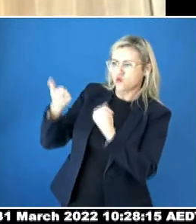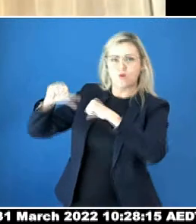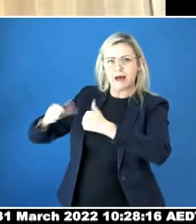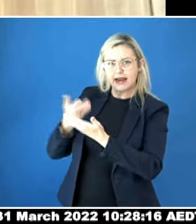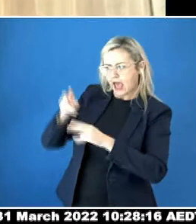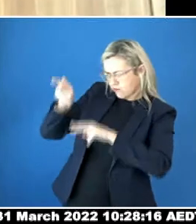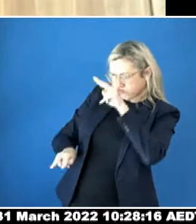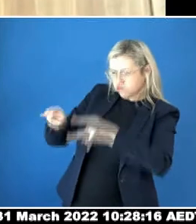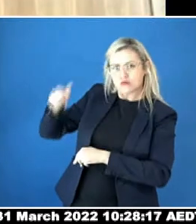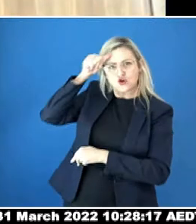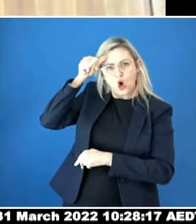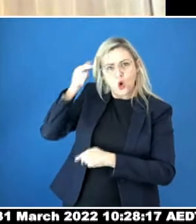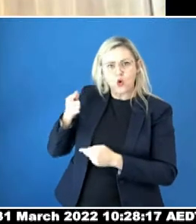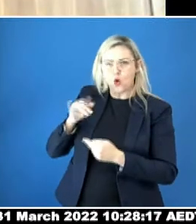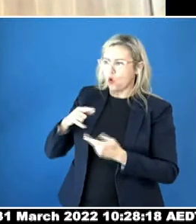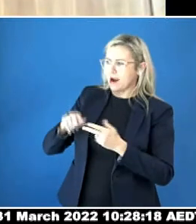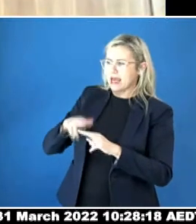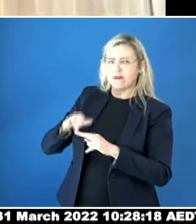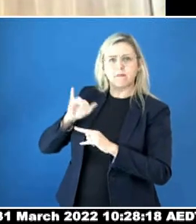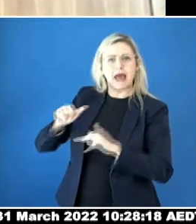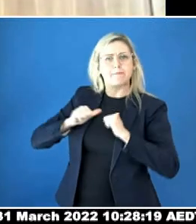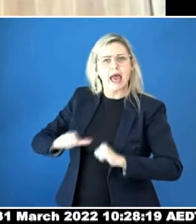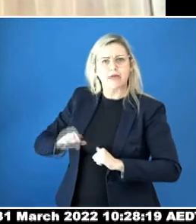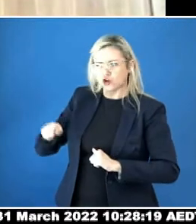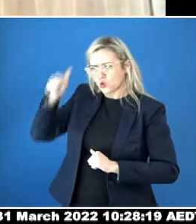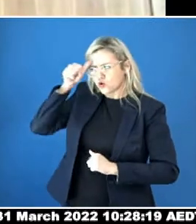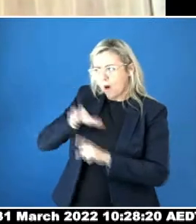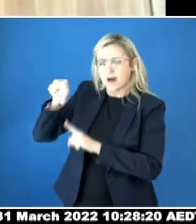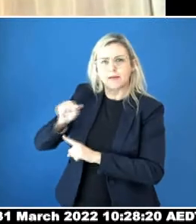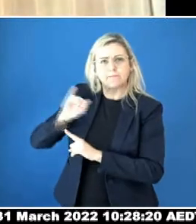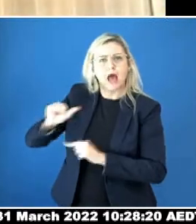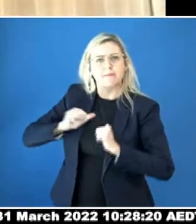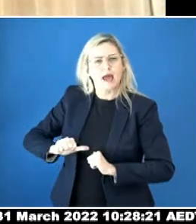should I say, 'That's not good enough'?" Or what did you know about that?